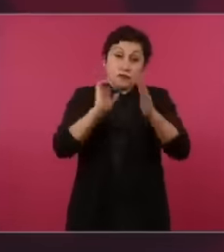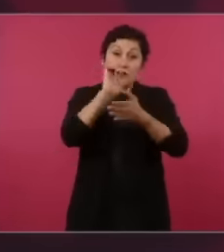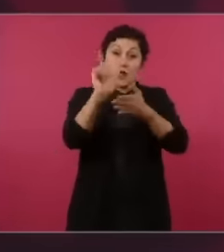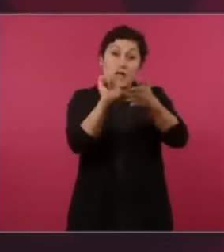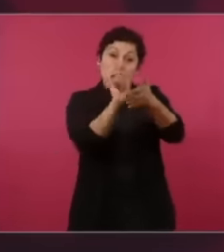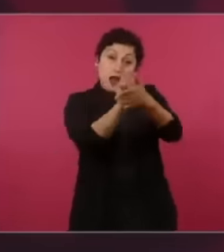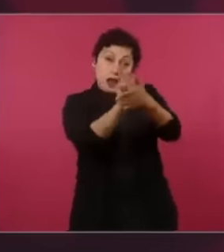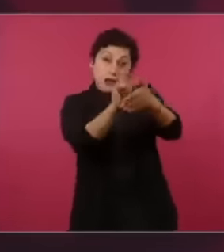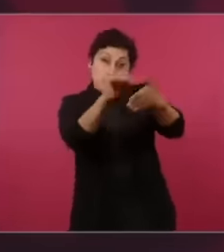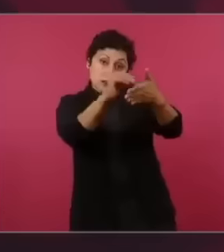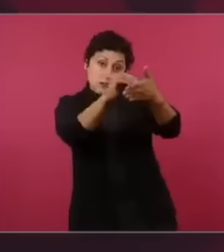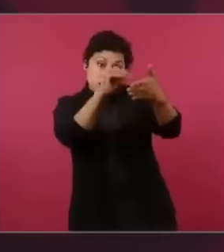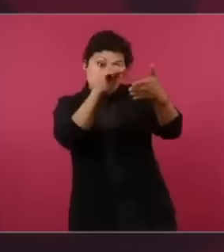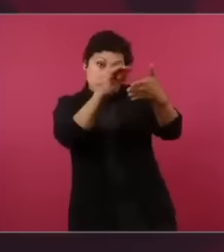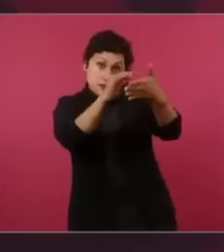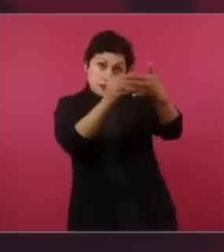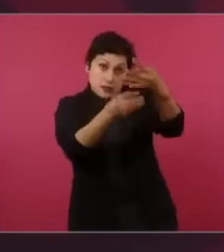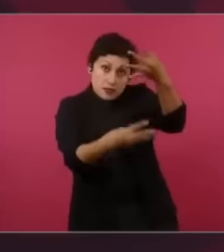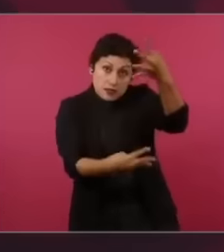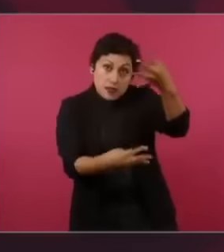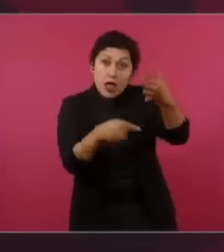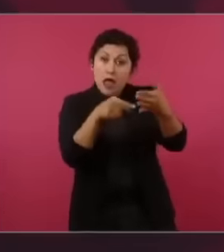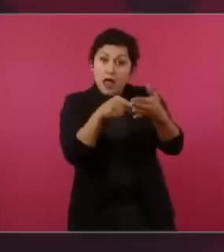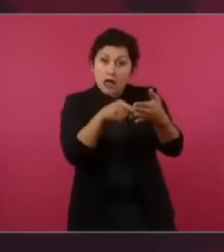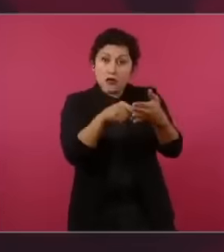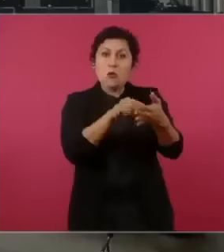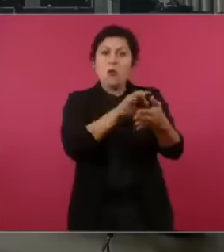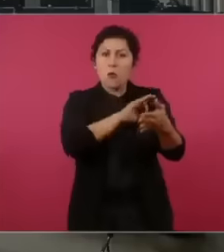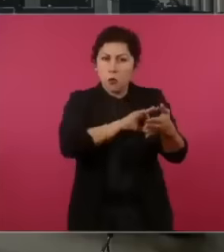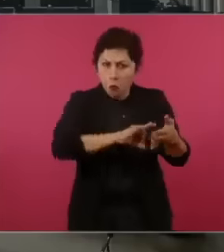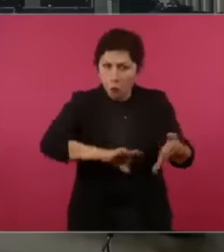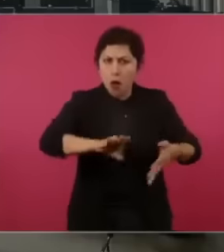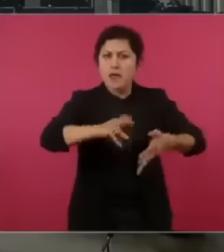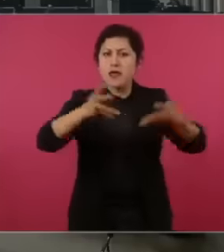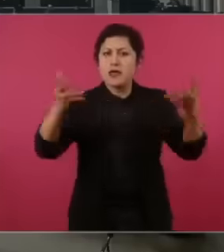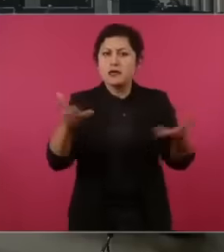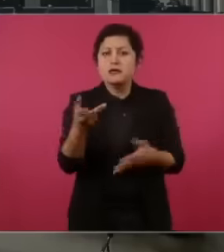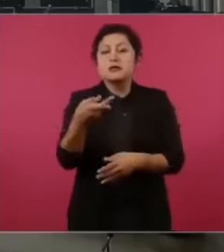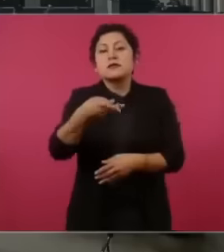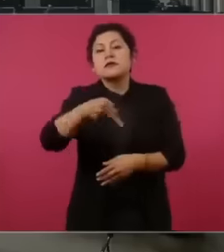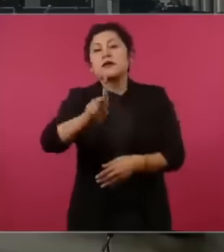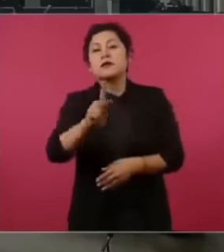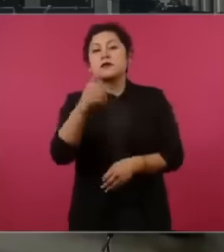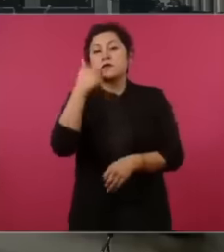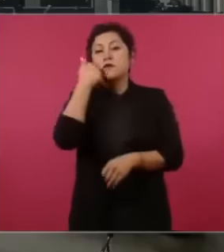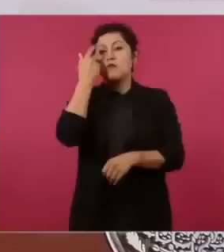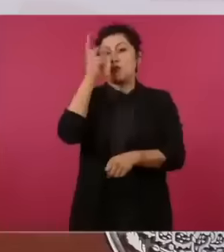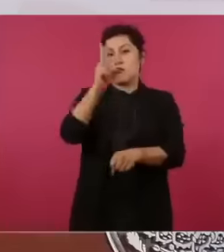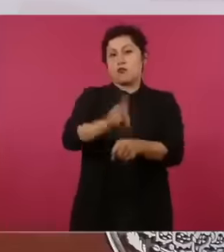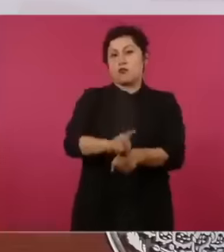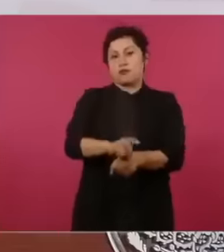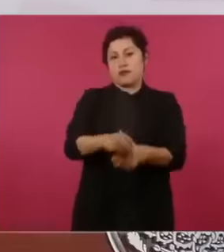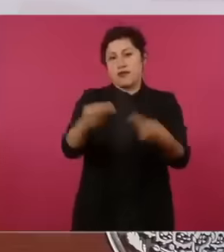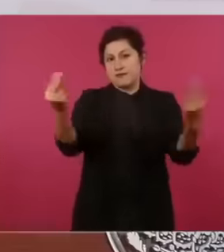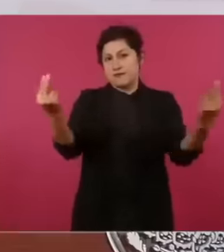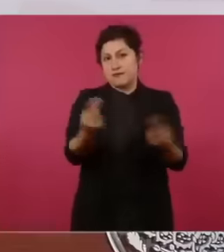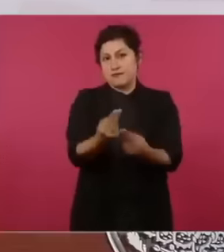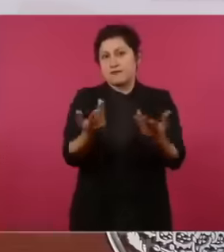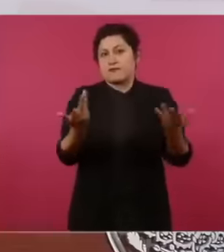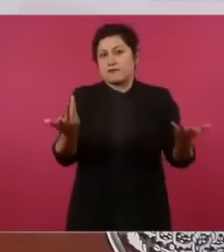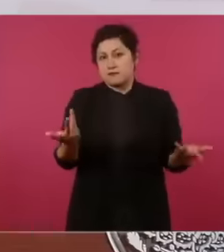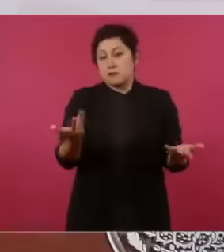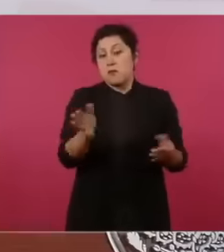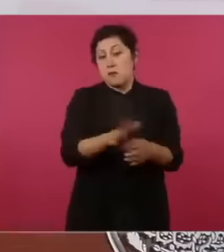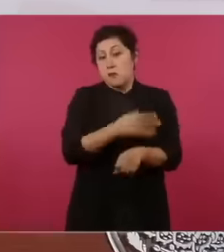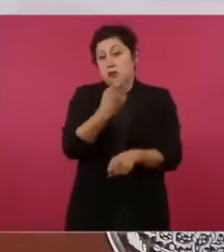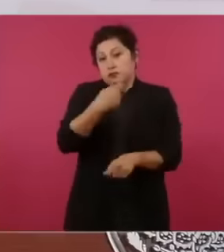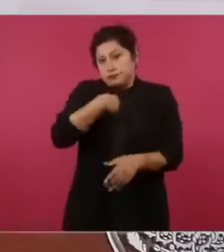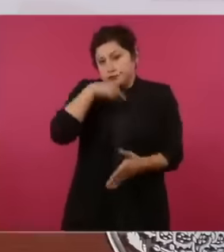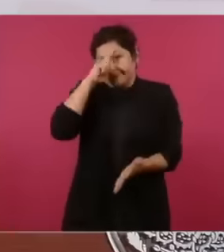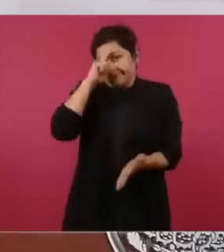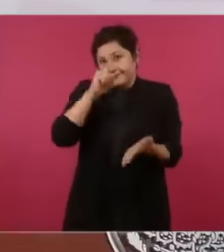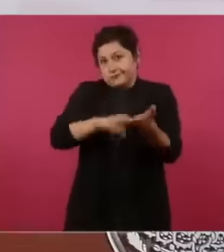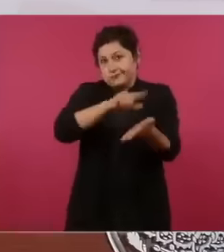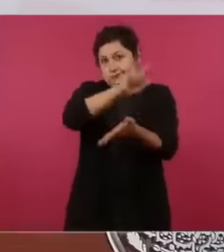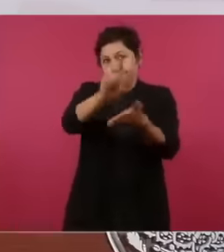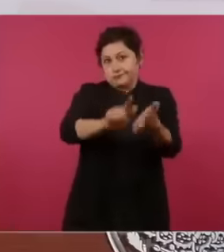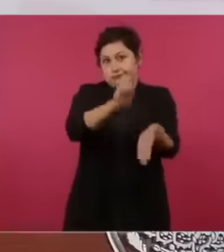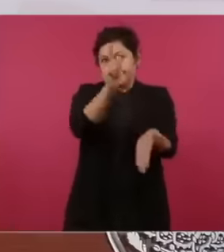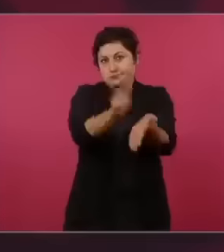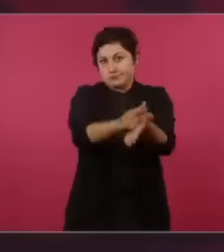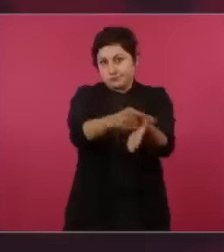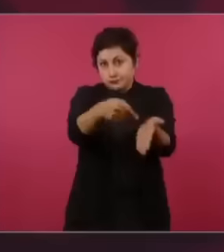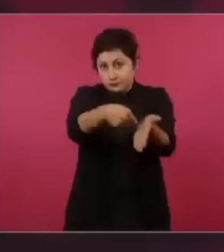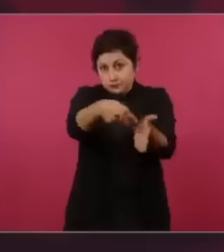reform of the judicial power is needed and I hope that the debate continues, everything